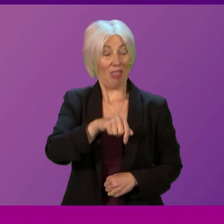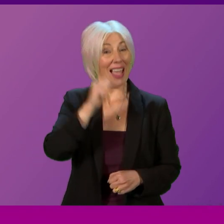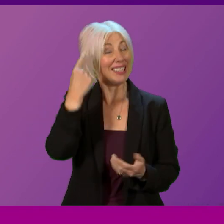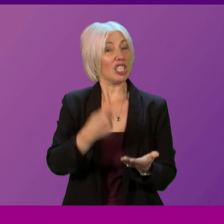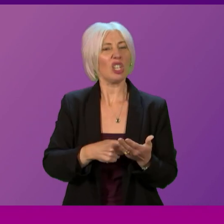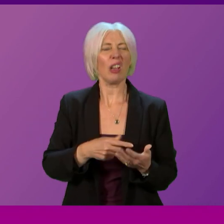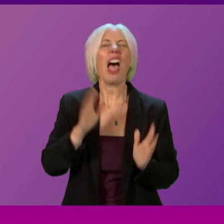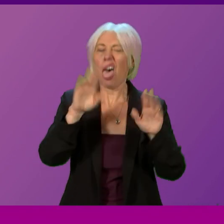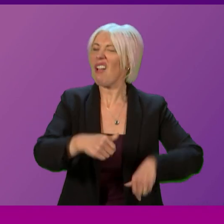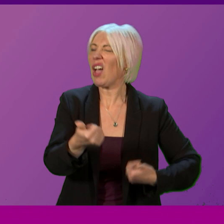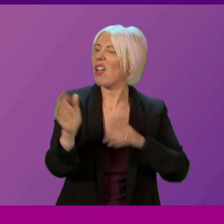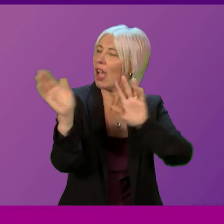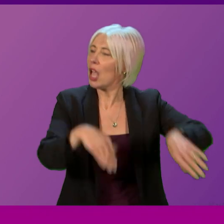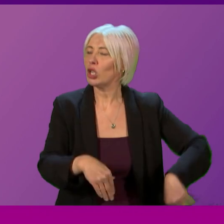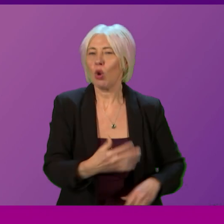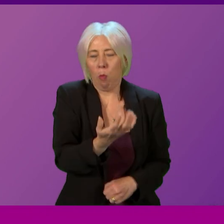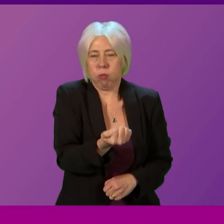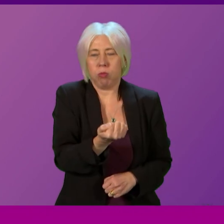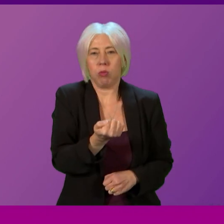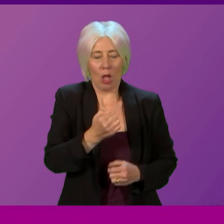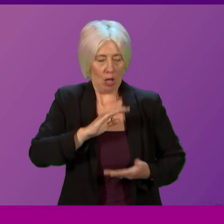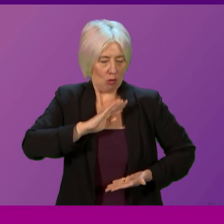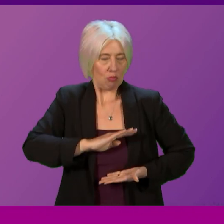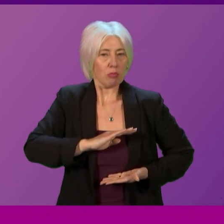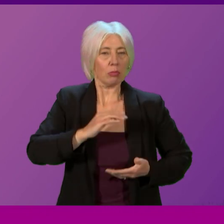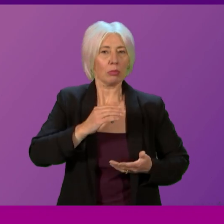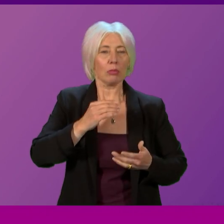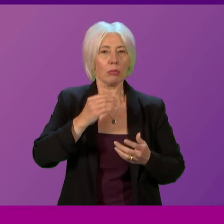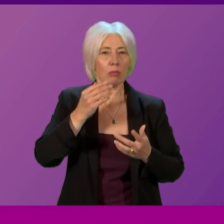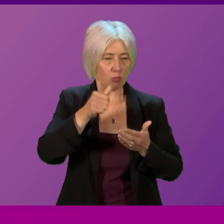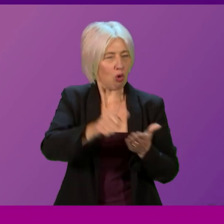The decision to pause the screening programme, including the breast cancer screening programme,